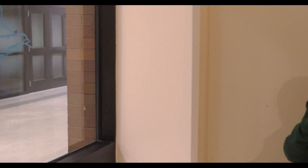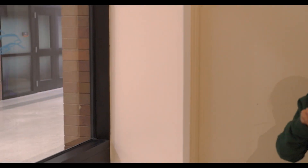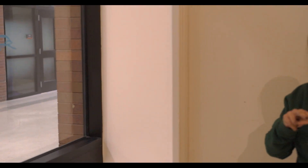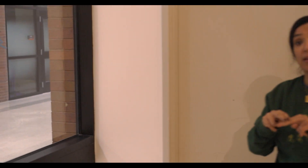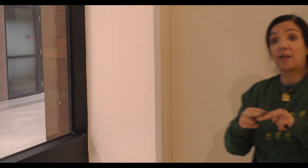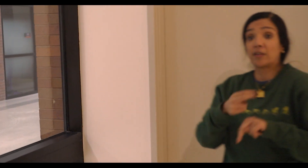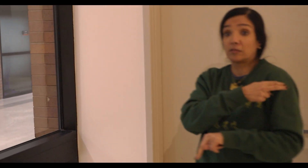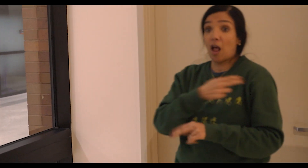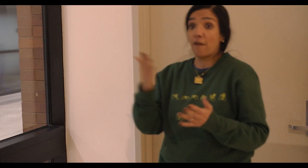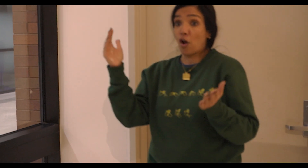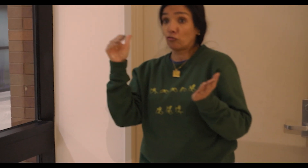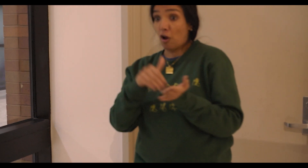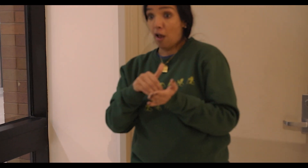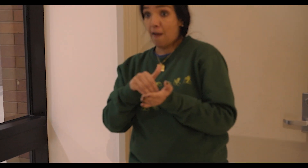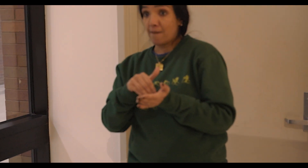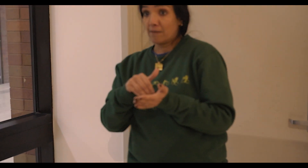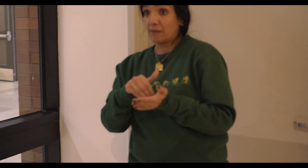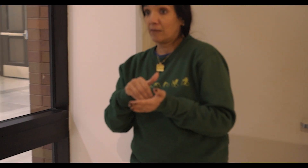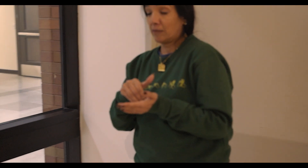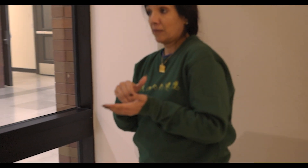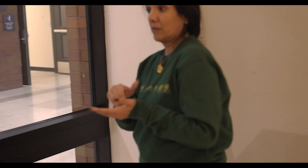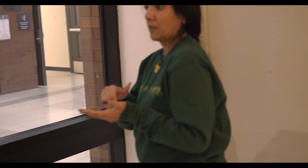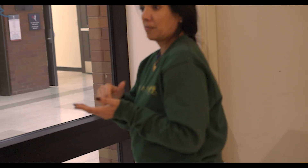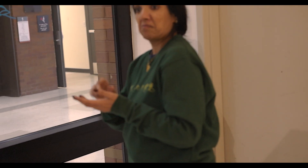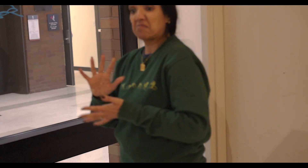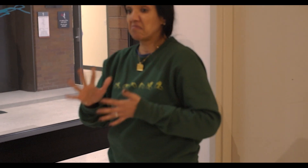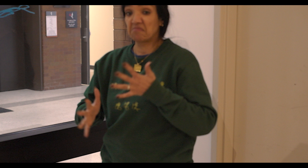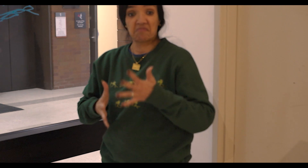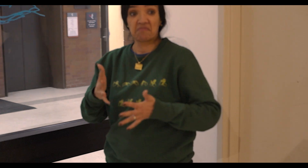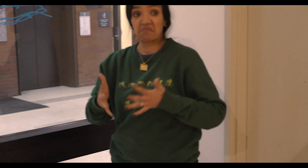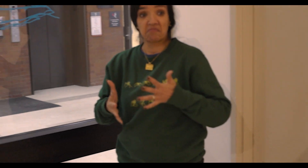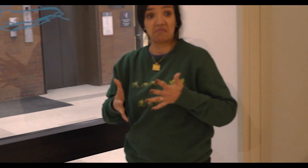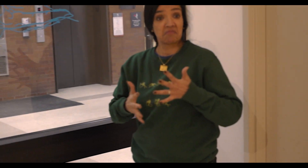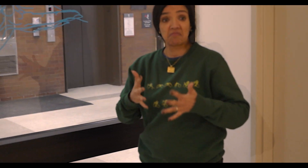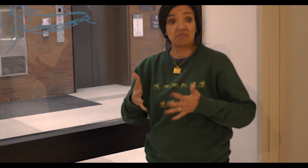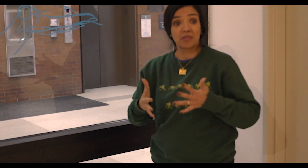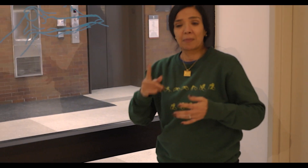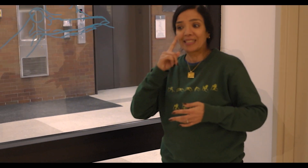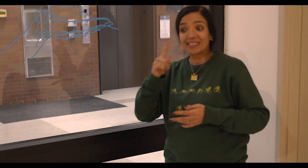This one says "Help," so, if new staff arrive, and they can't sign,